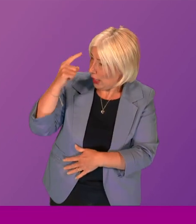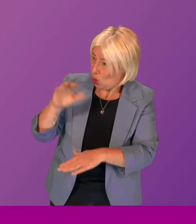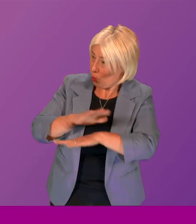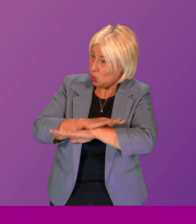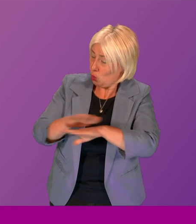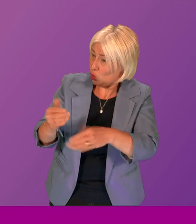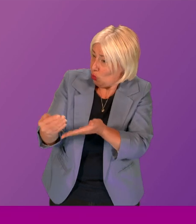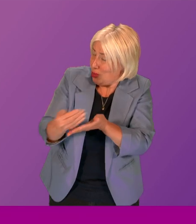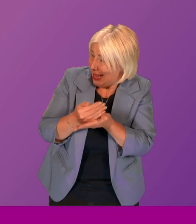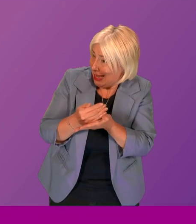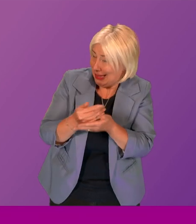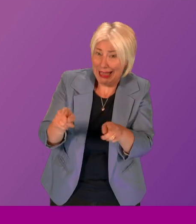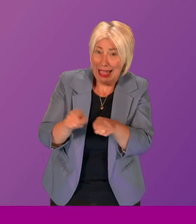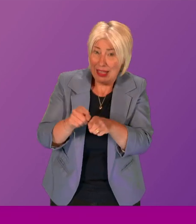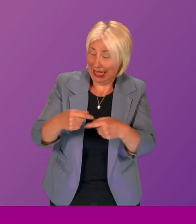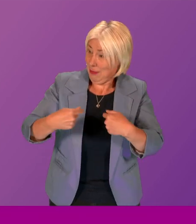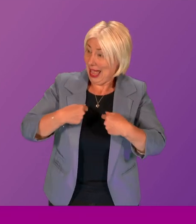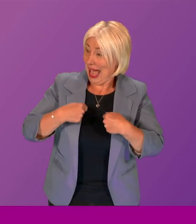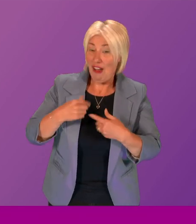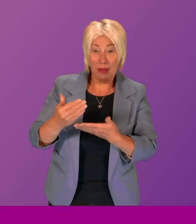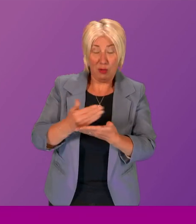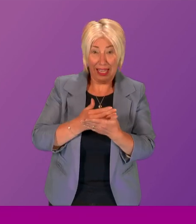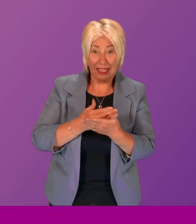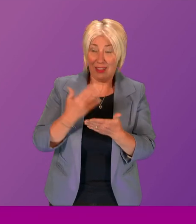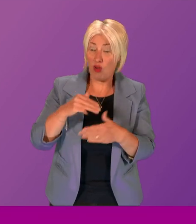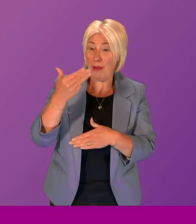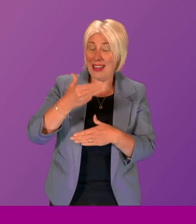in the same way that I have been protected because of my race since 1986.